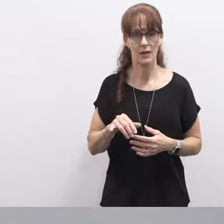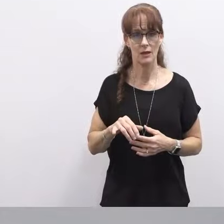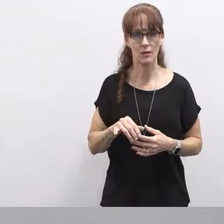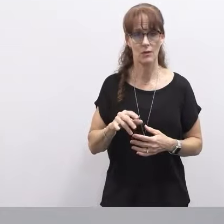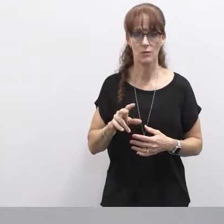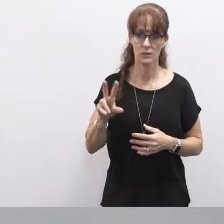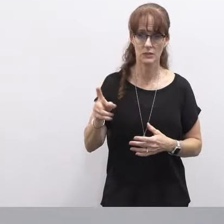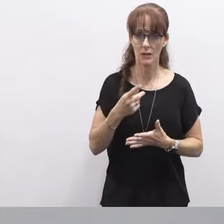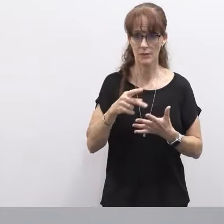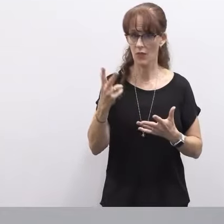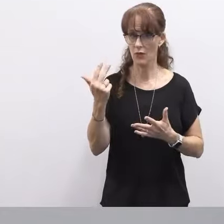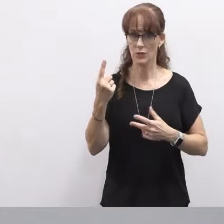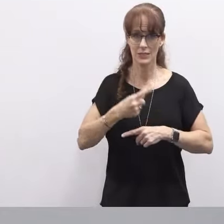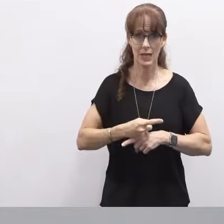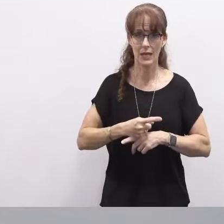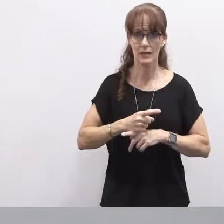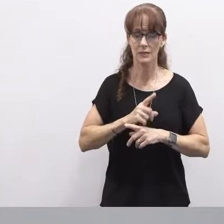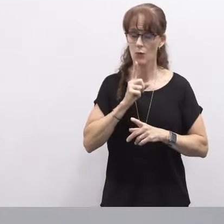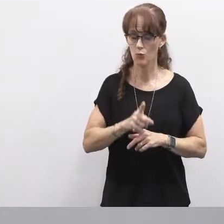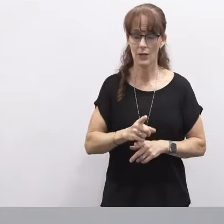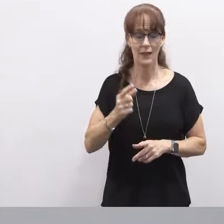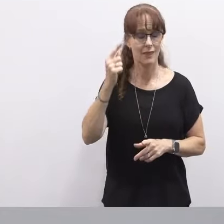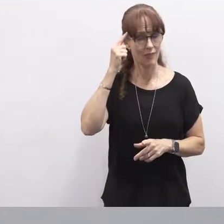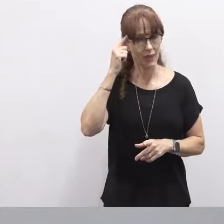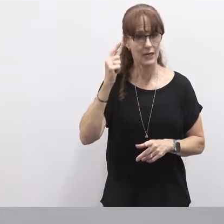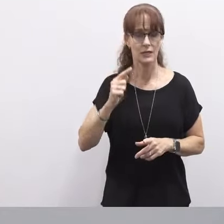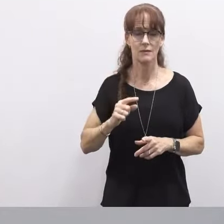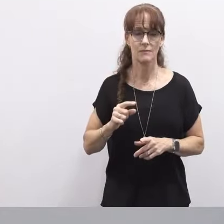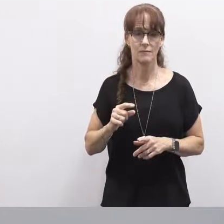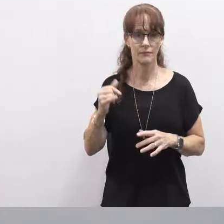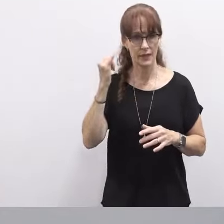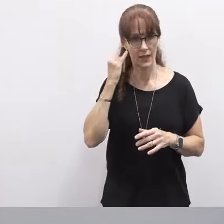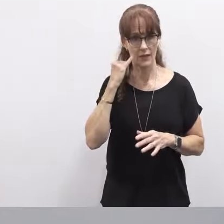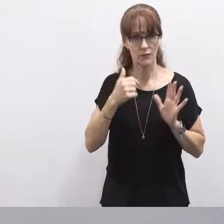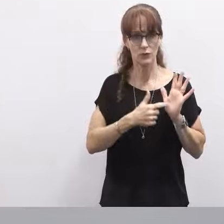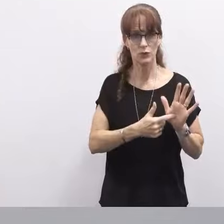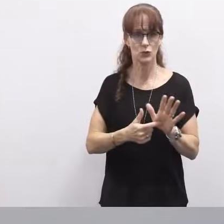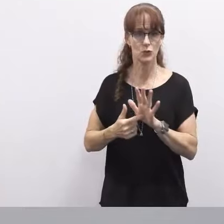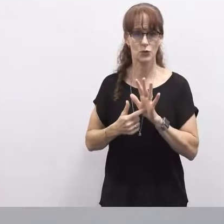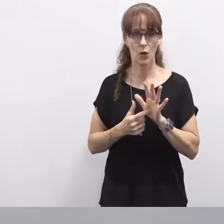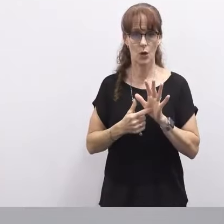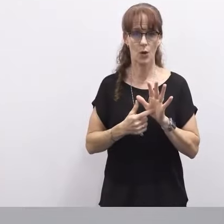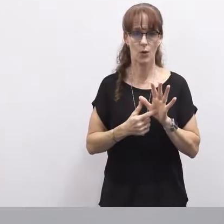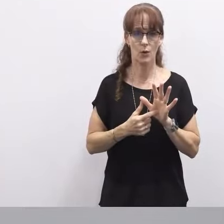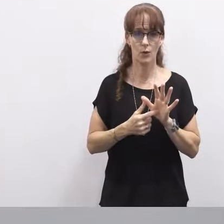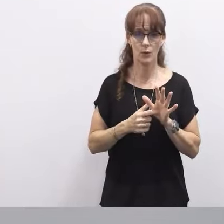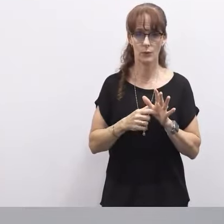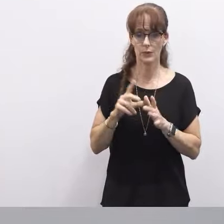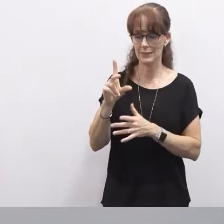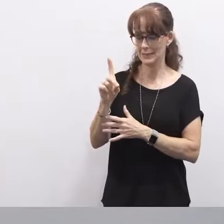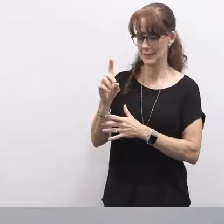on the next 13 days. I really do think that if we're gonna show demographic data, we have to provide some instructions.